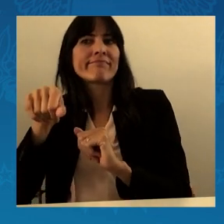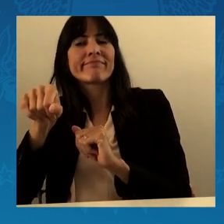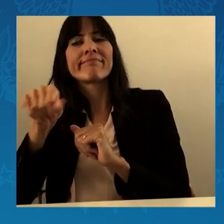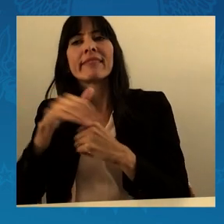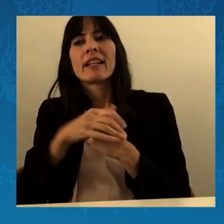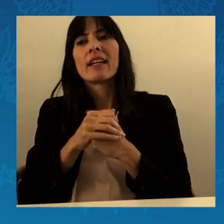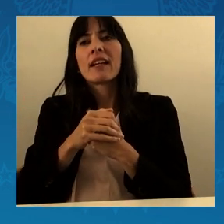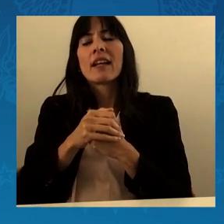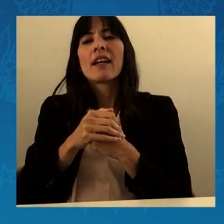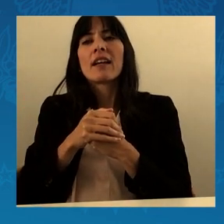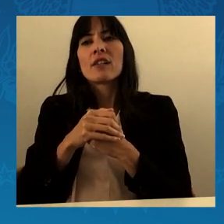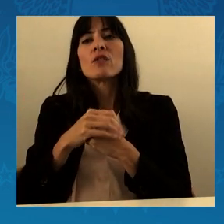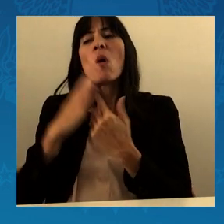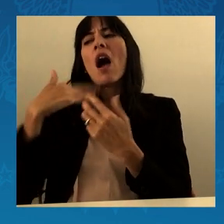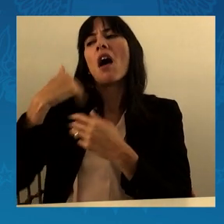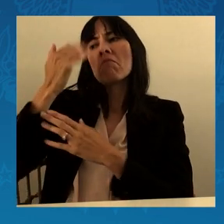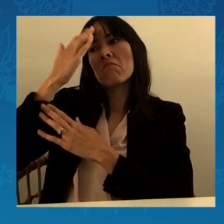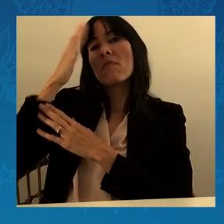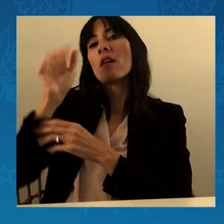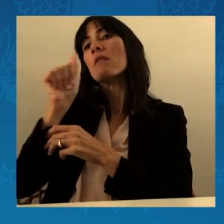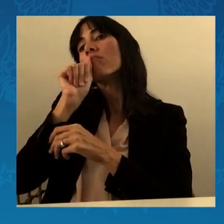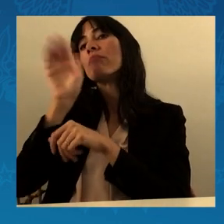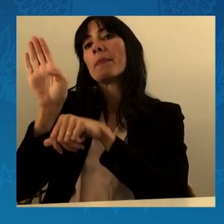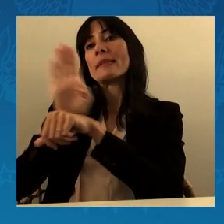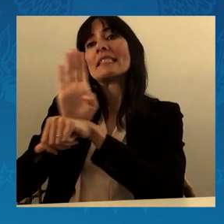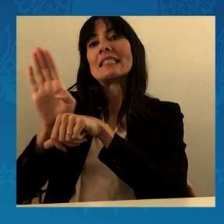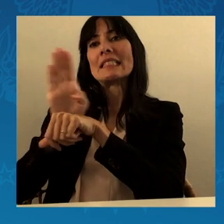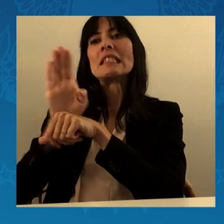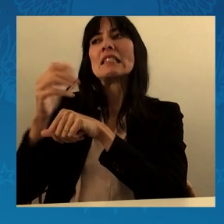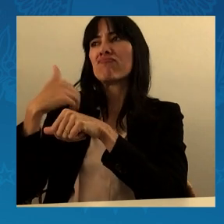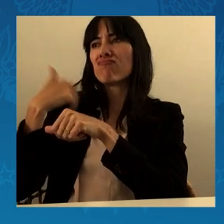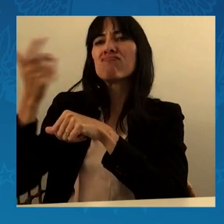And obviously we've been seeing examples of that recently.